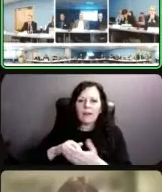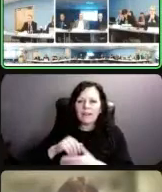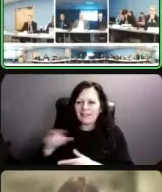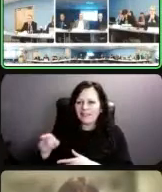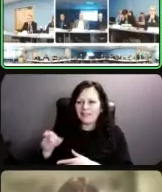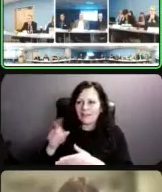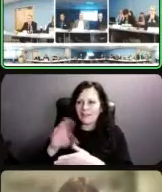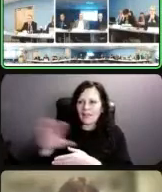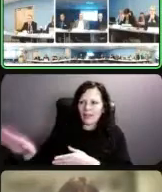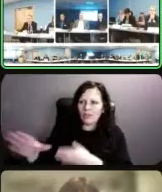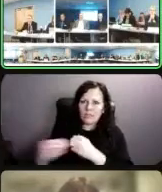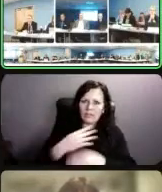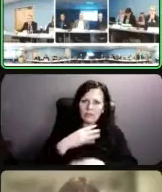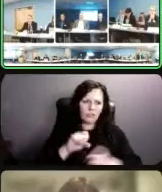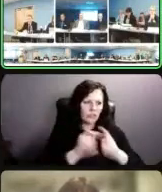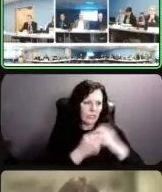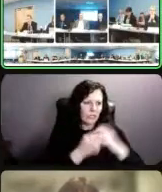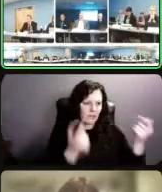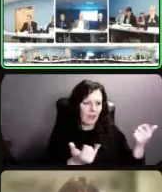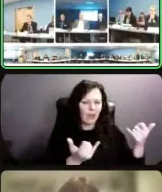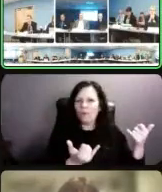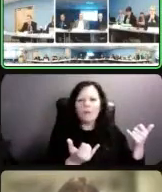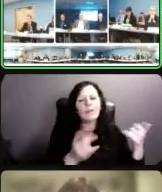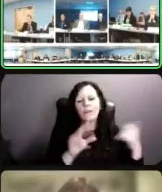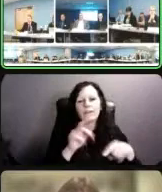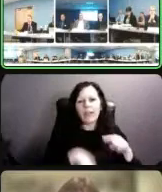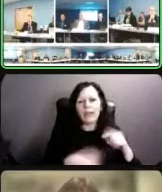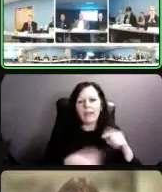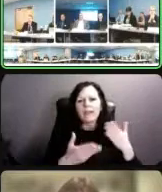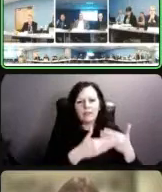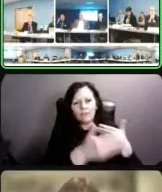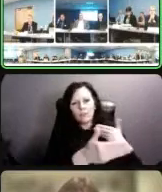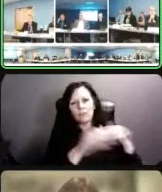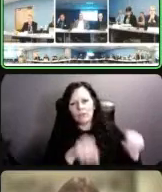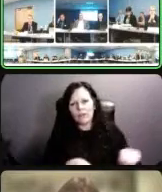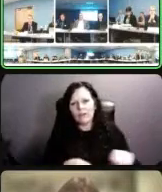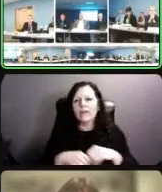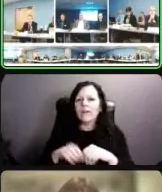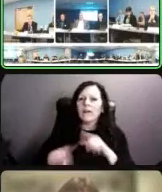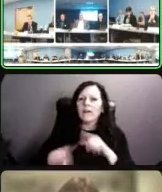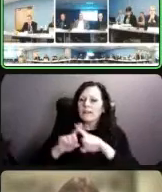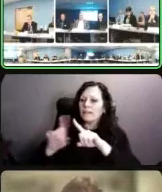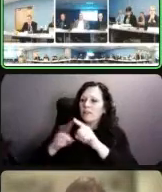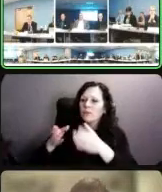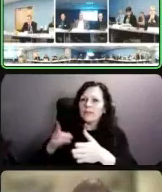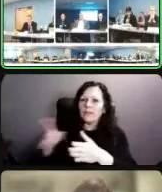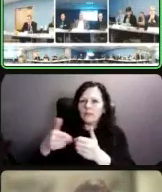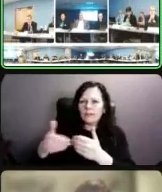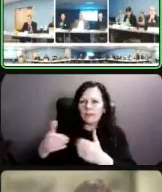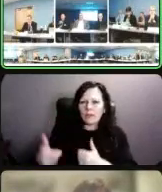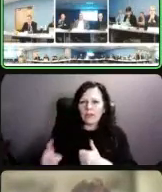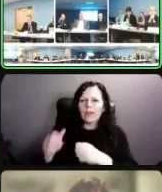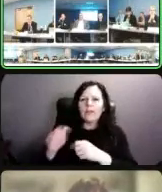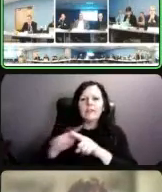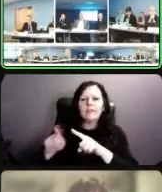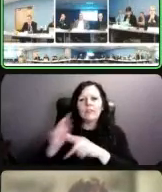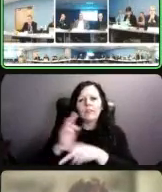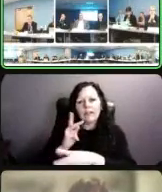THEY STRUCTURE THESE FEES DIFFERENTLY. AND AGAIN, NONE OF THIS COULD